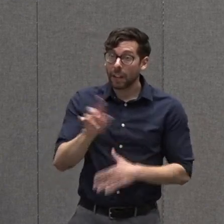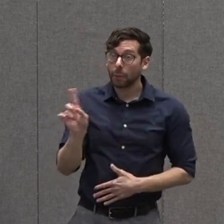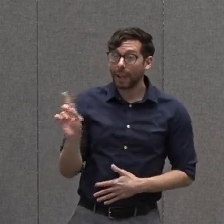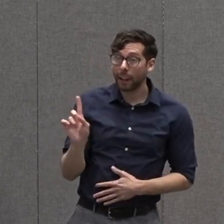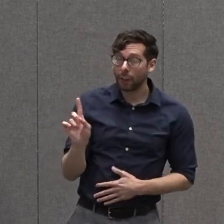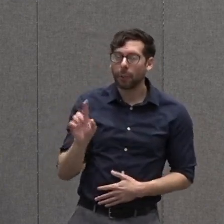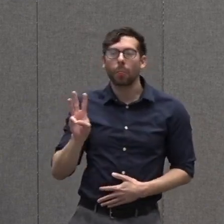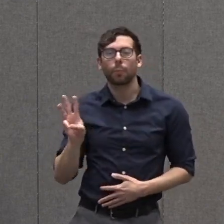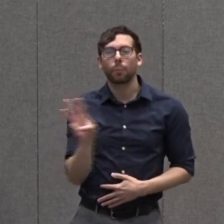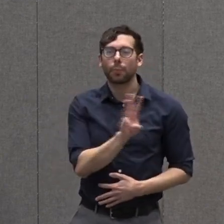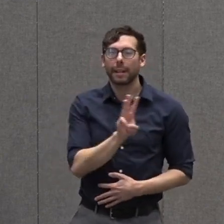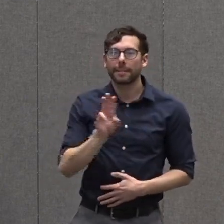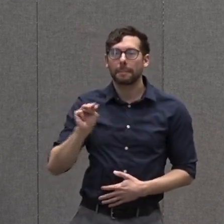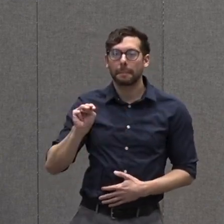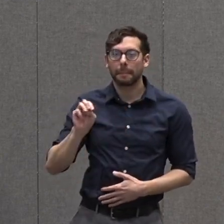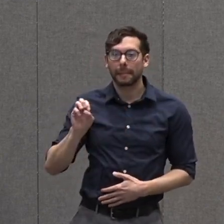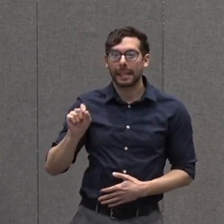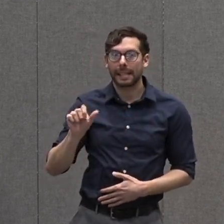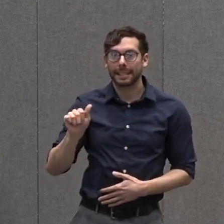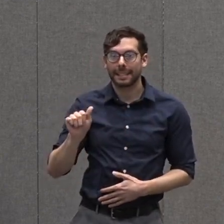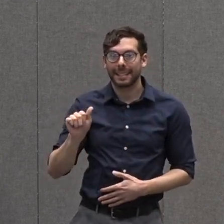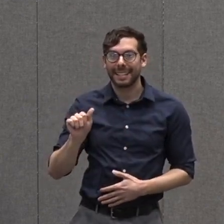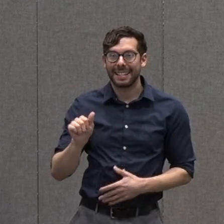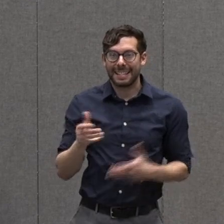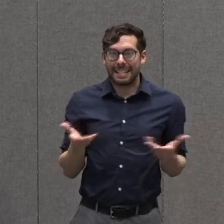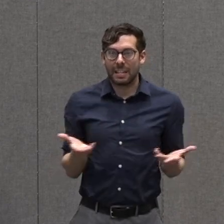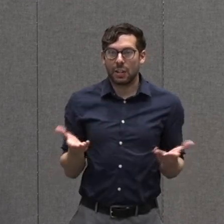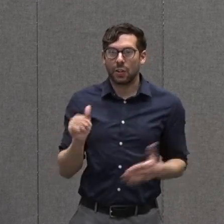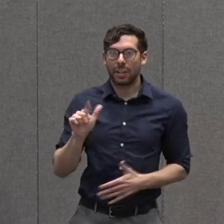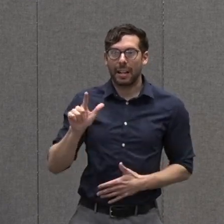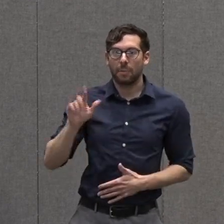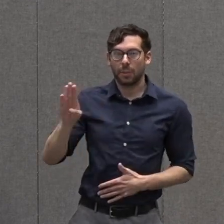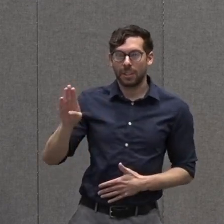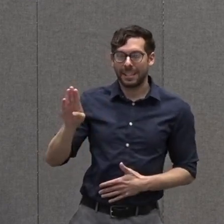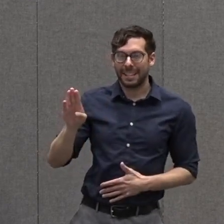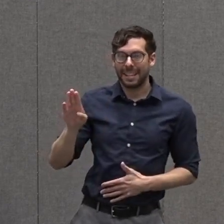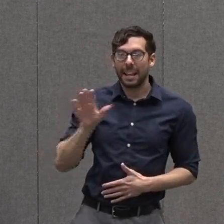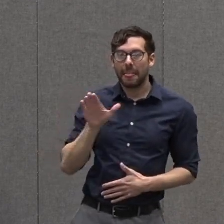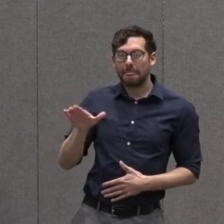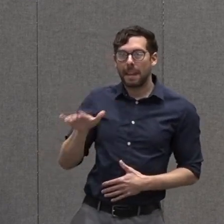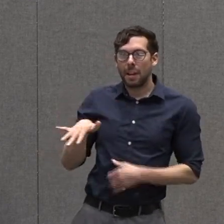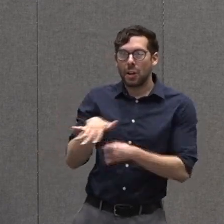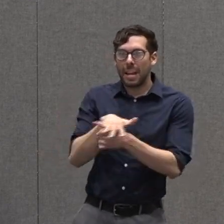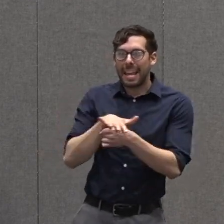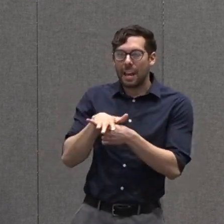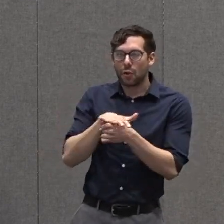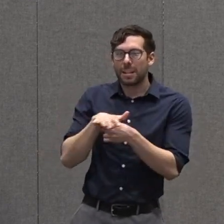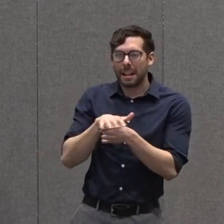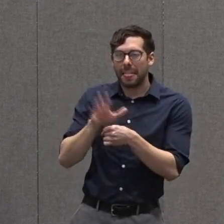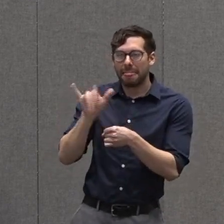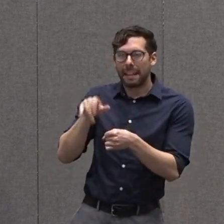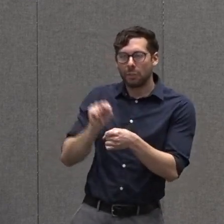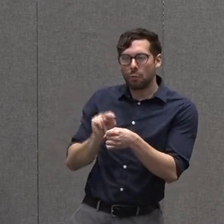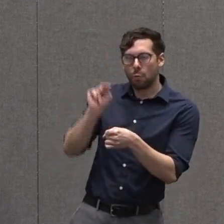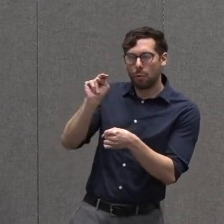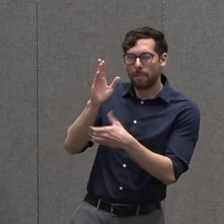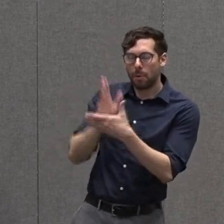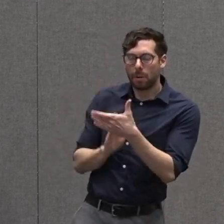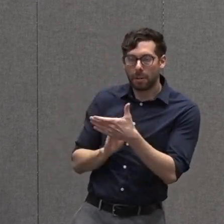That's the north end of their range. Okay, so boys and girls who are going to school in zone three, and maybe even parts of zone two,